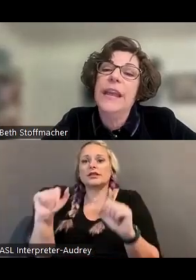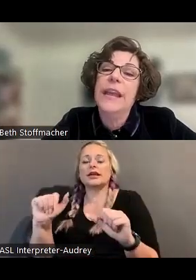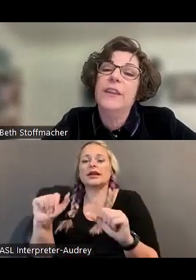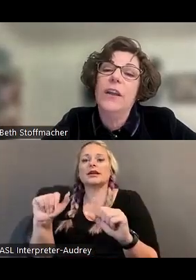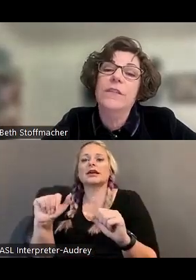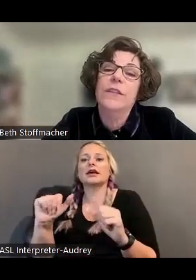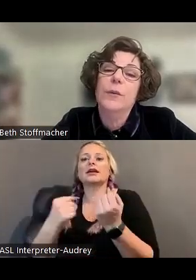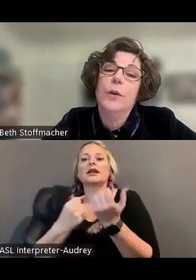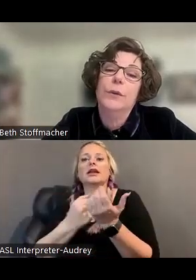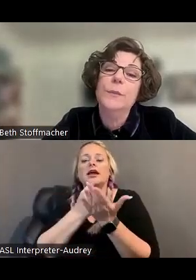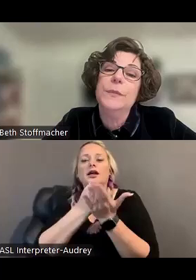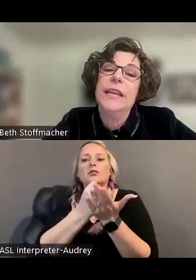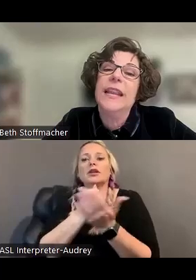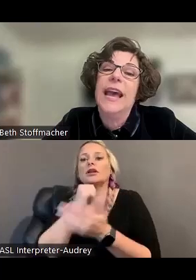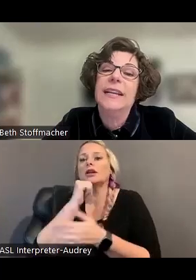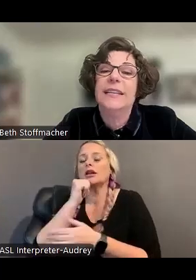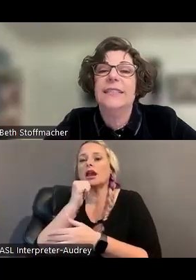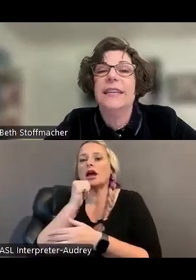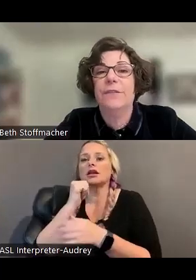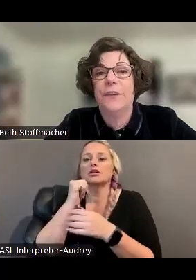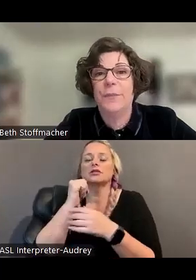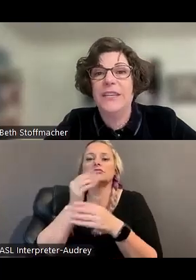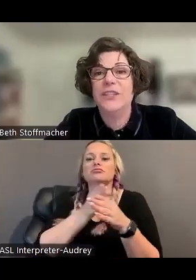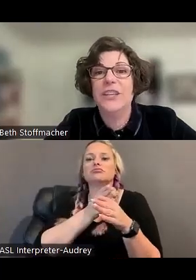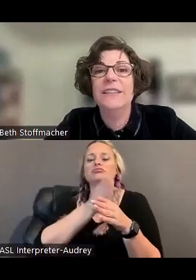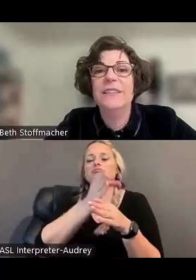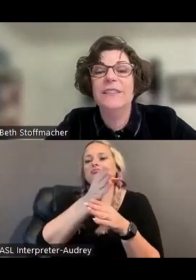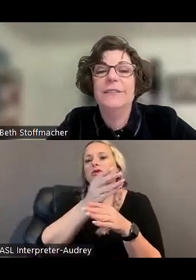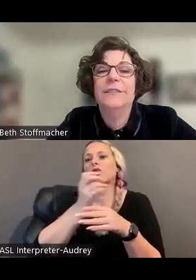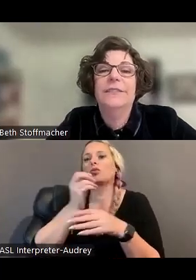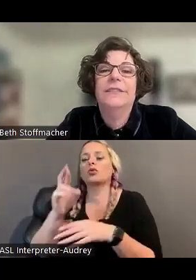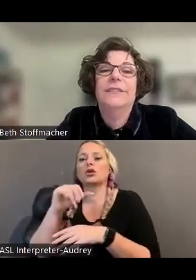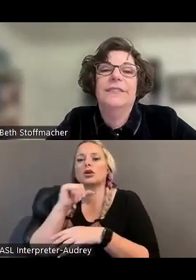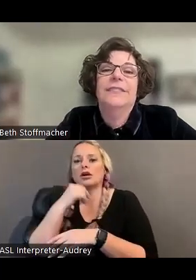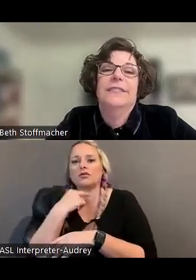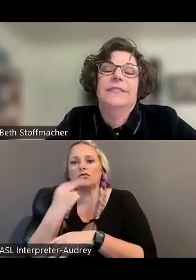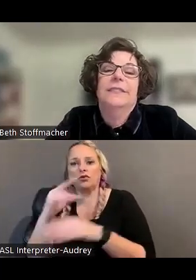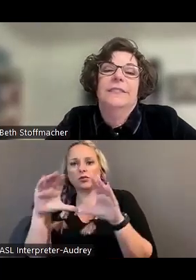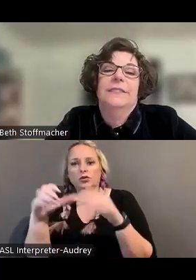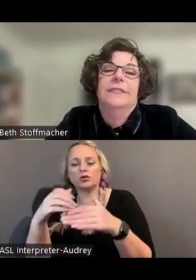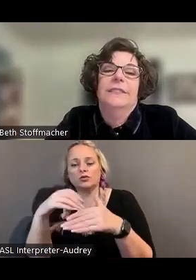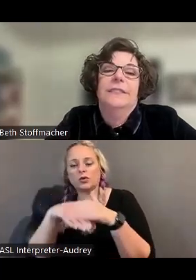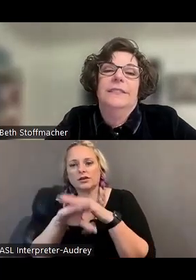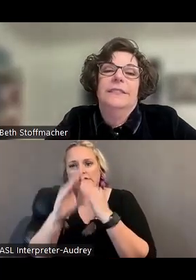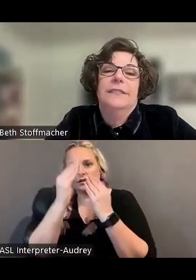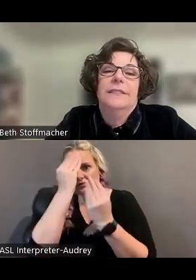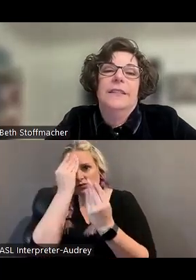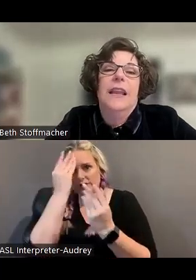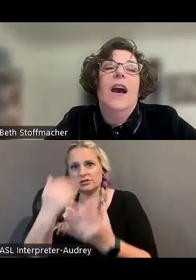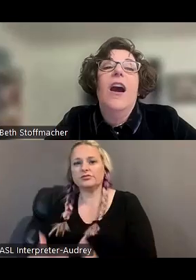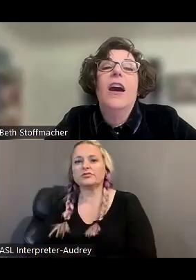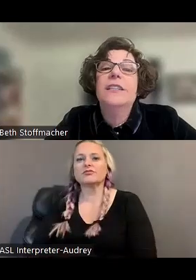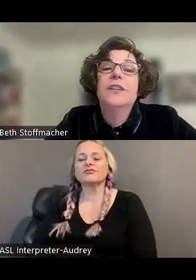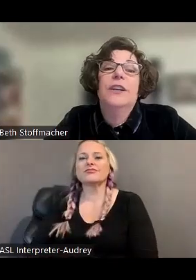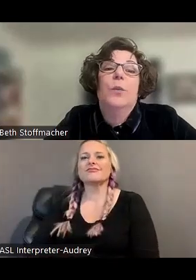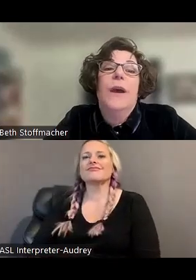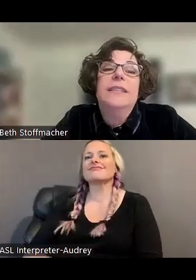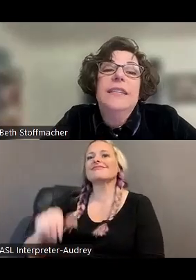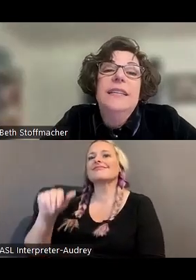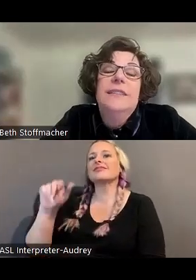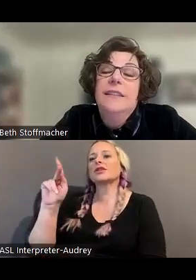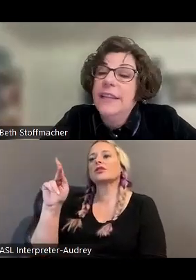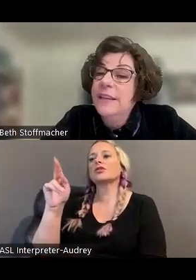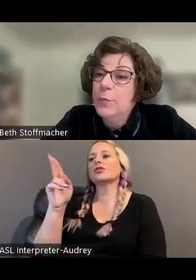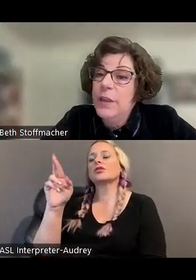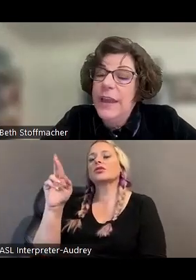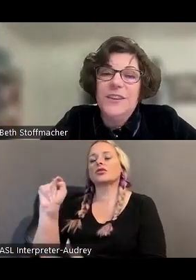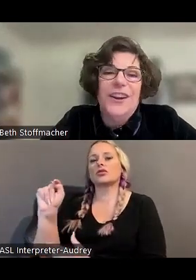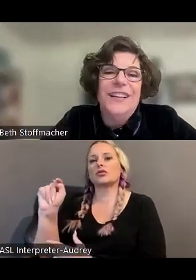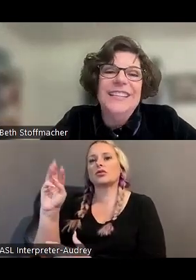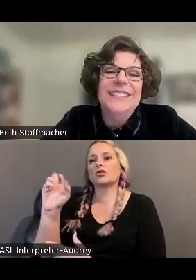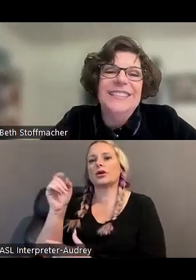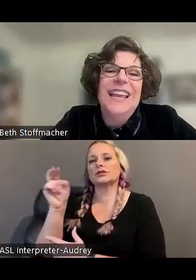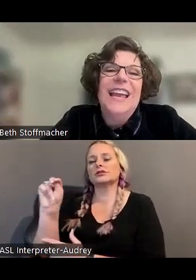and non-verbal groups in accessing information. Artist Kurt Westin is a legally blind artist.